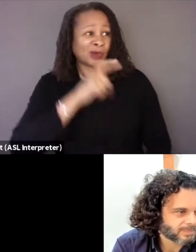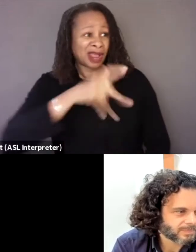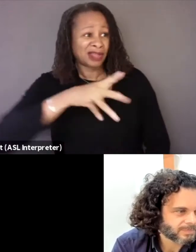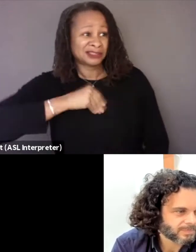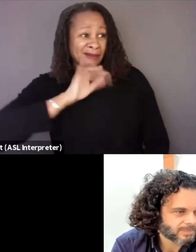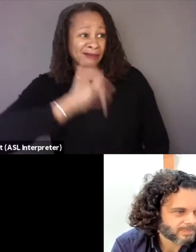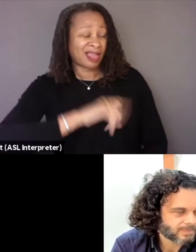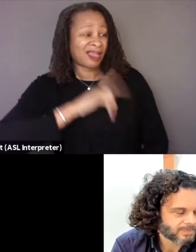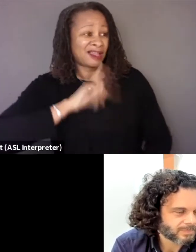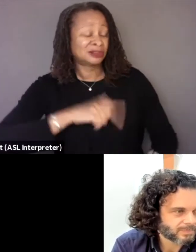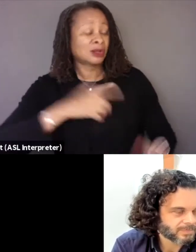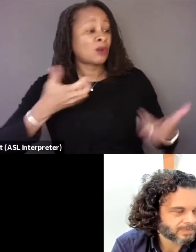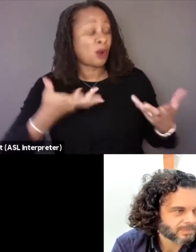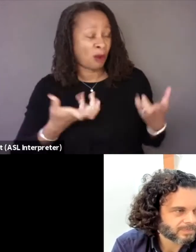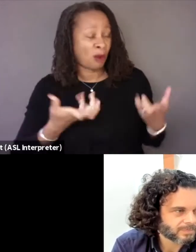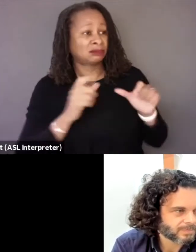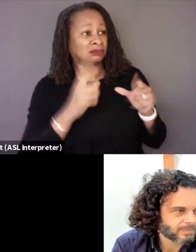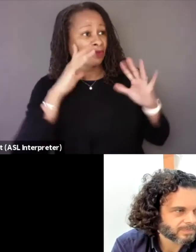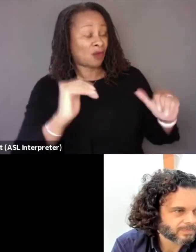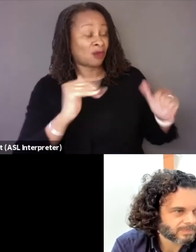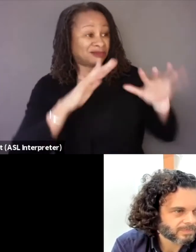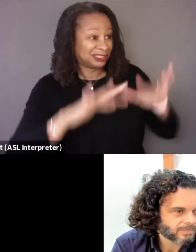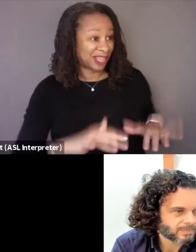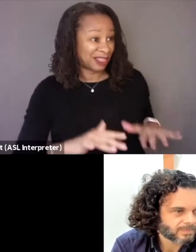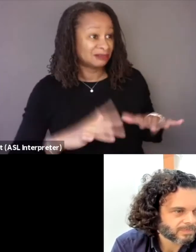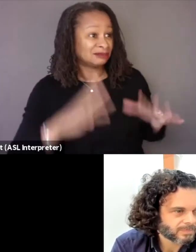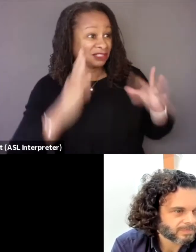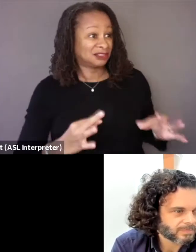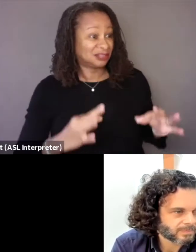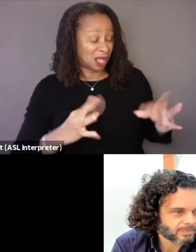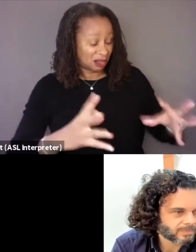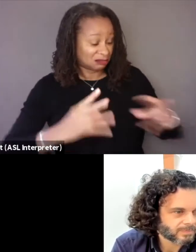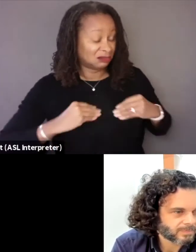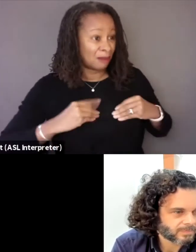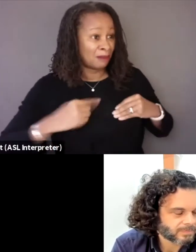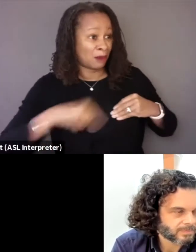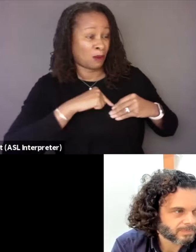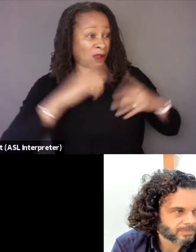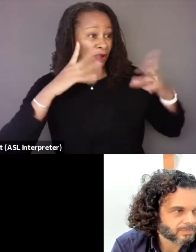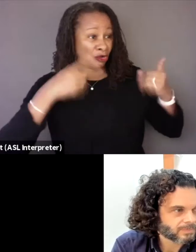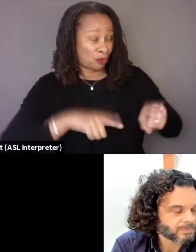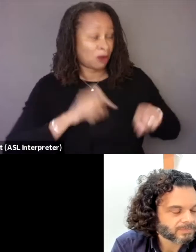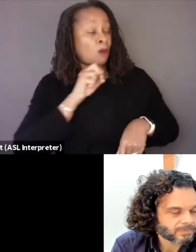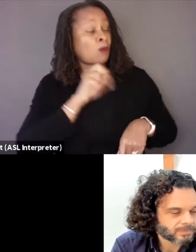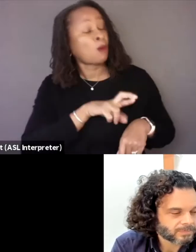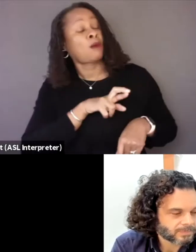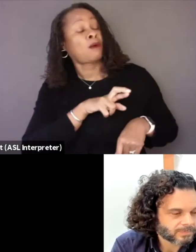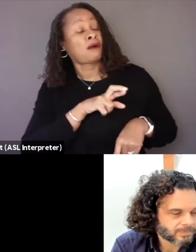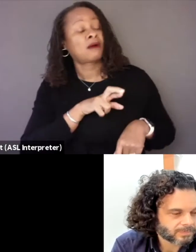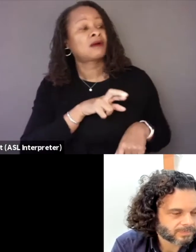We want us to hopefully either settle to something we agree with or see them in court.